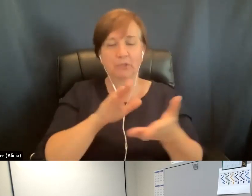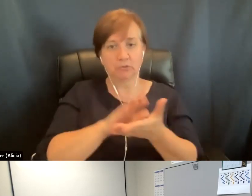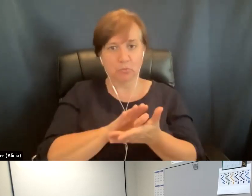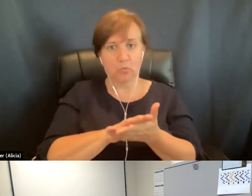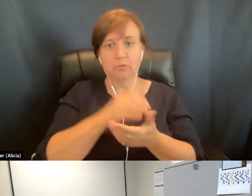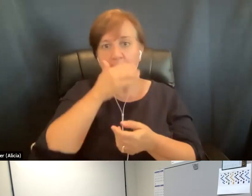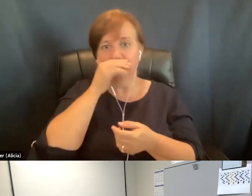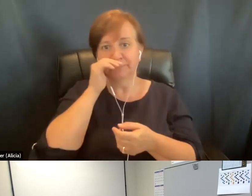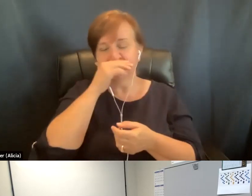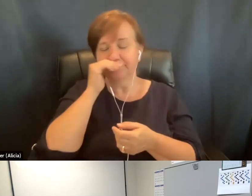Dr. Elsa Villarino: And I think that vaccination.